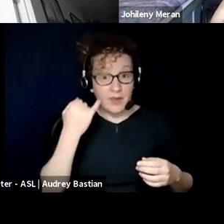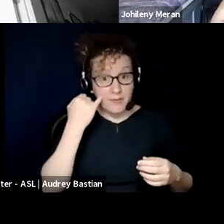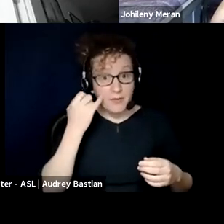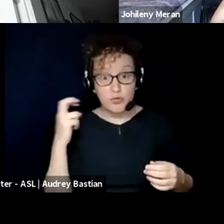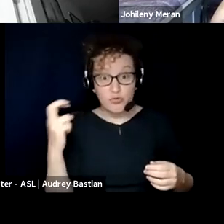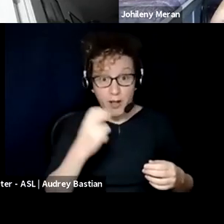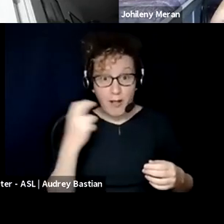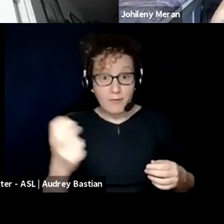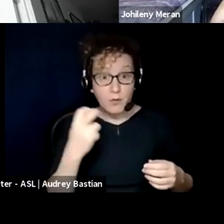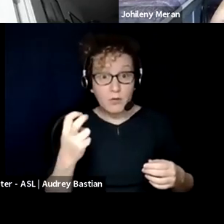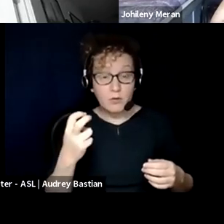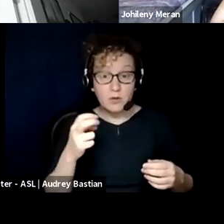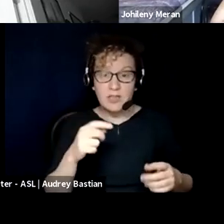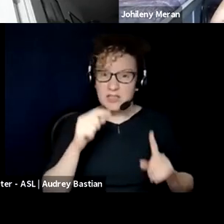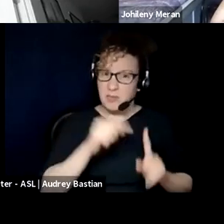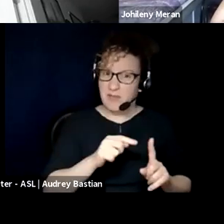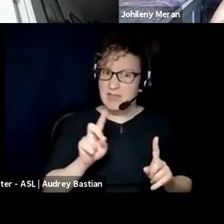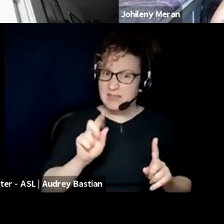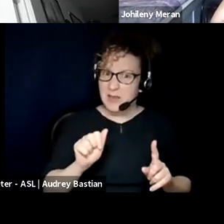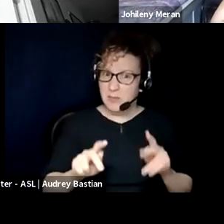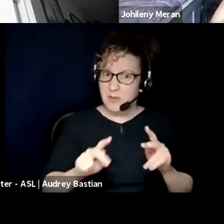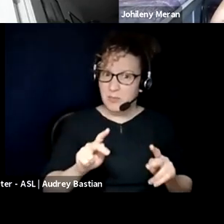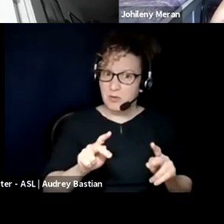with like disabled people and you give them options to say no.